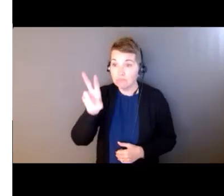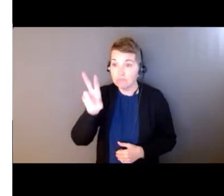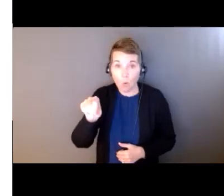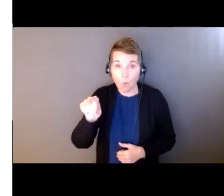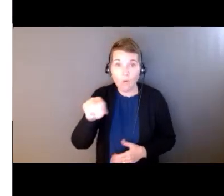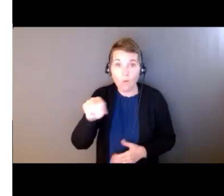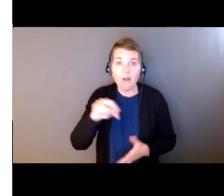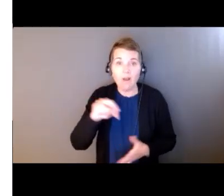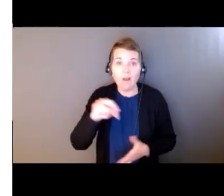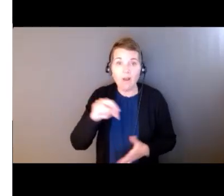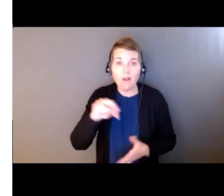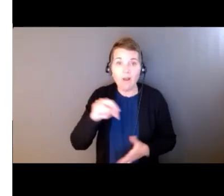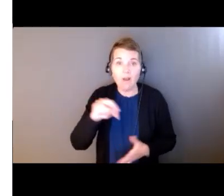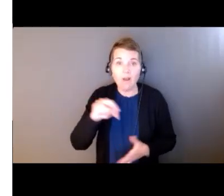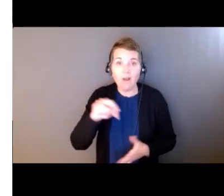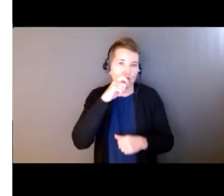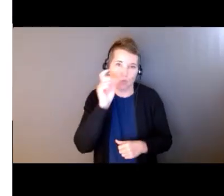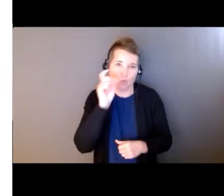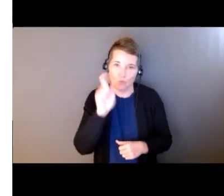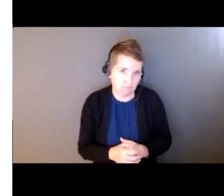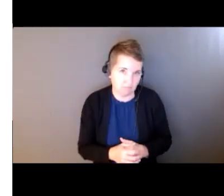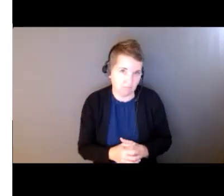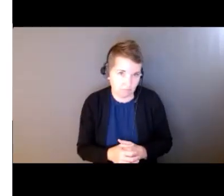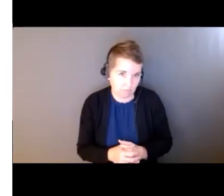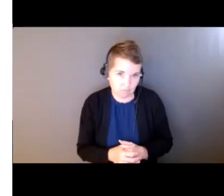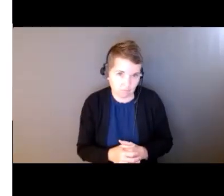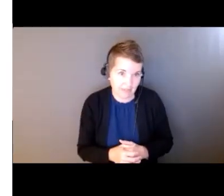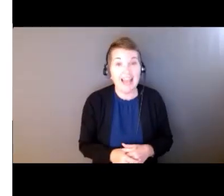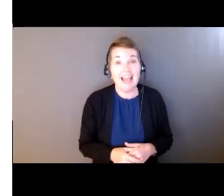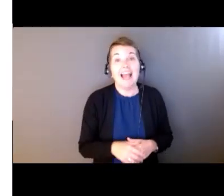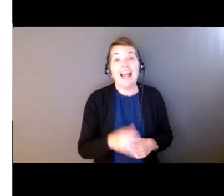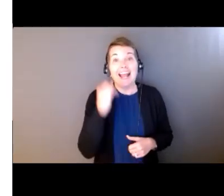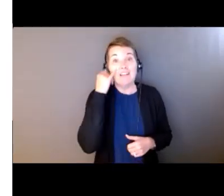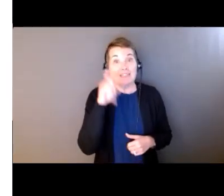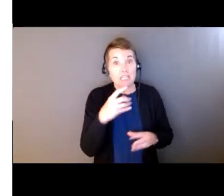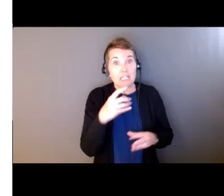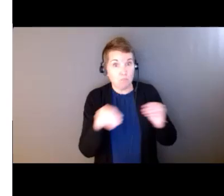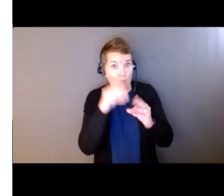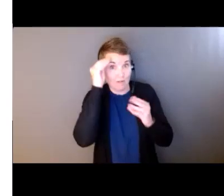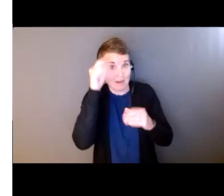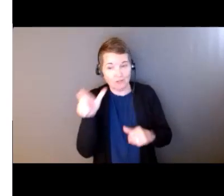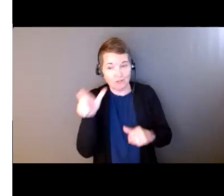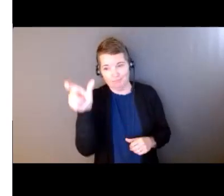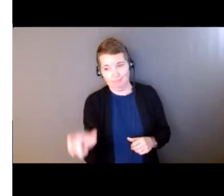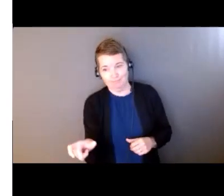Again, that Helpful Information will provide further guidance as to what's expected in answering these questions.